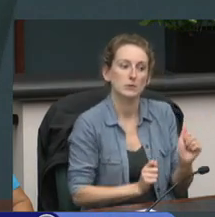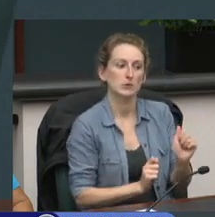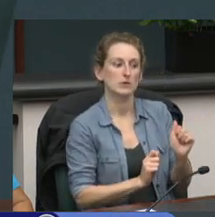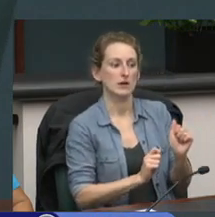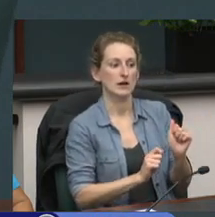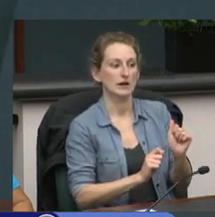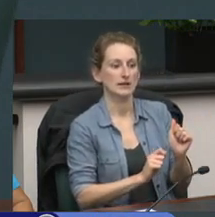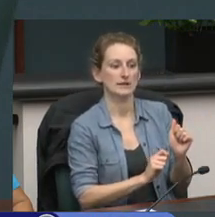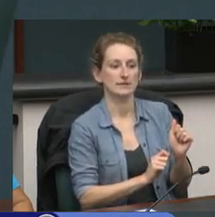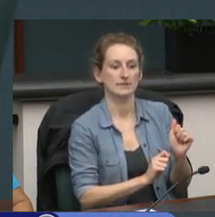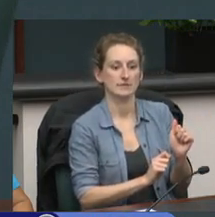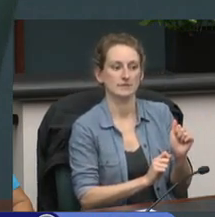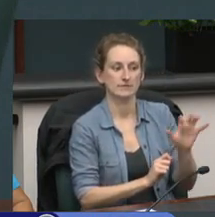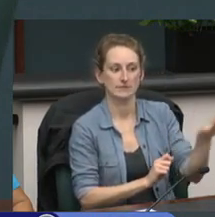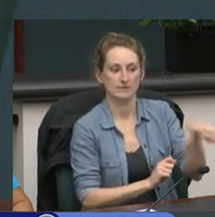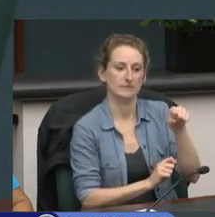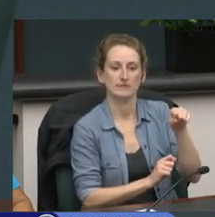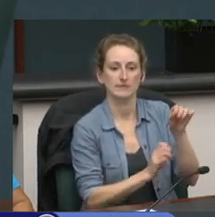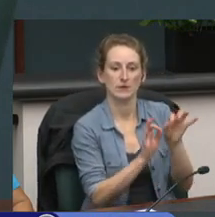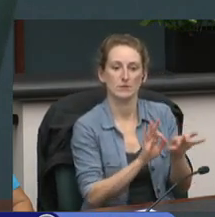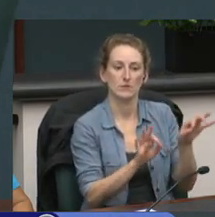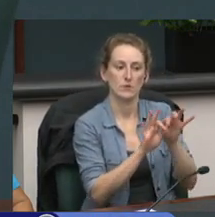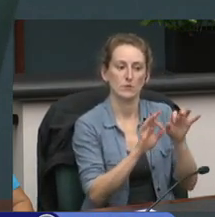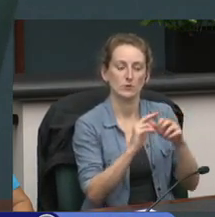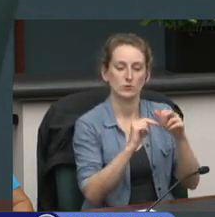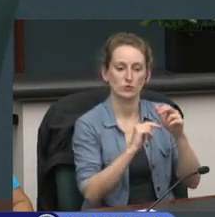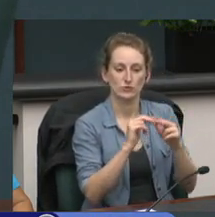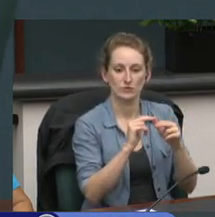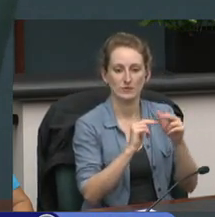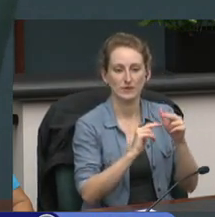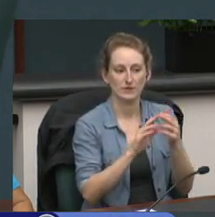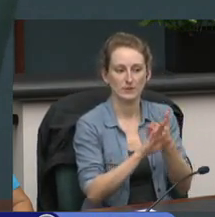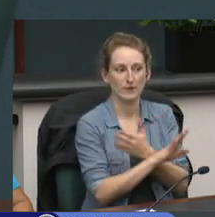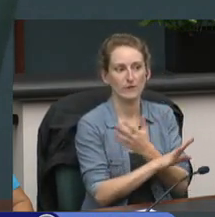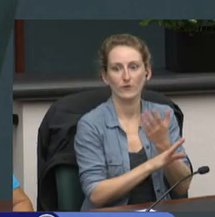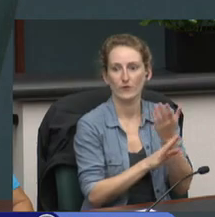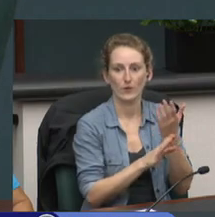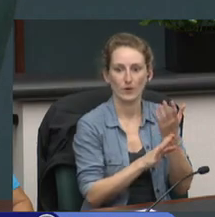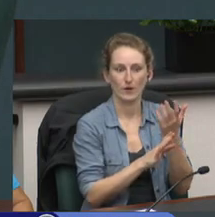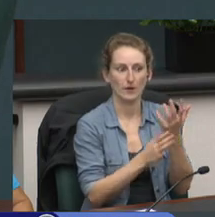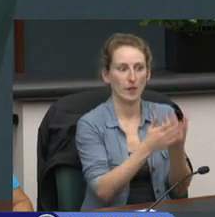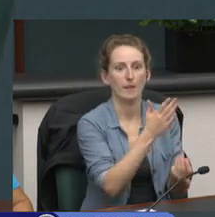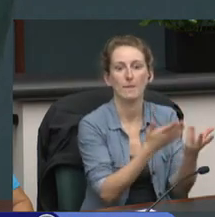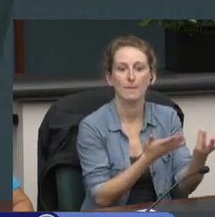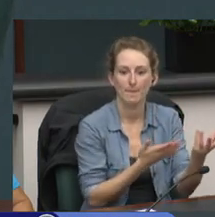it's it's rare that we're bringing from a demolition delay aspect to Council